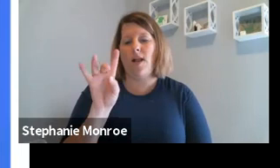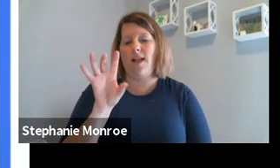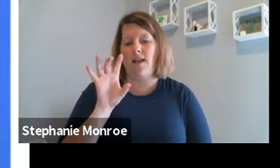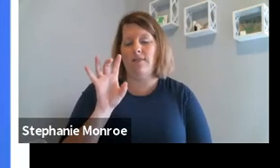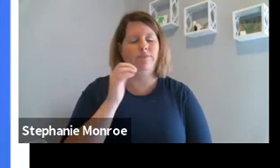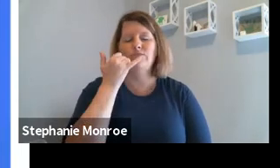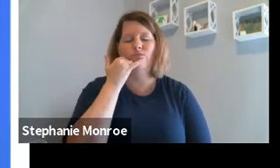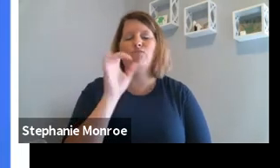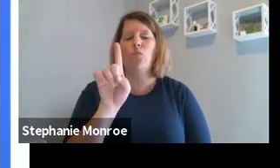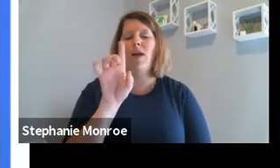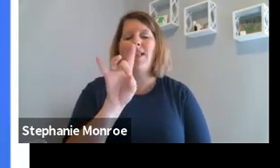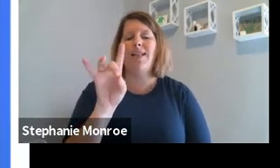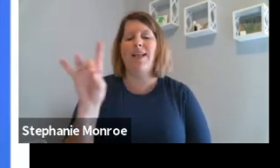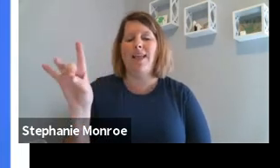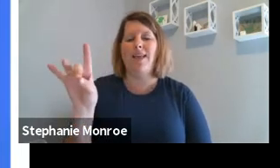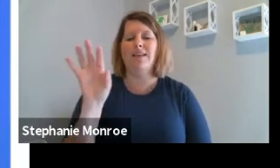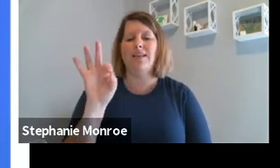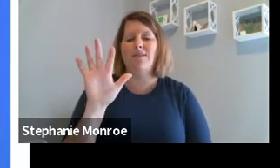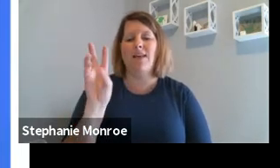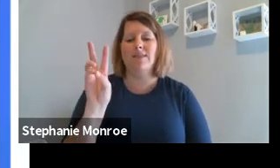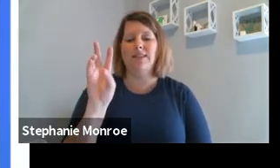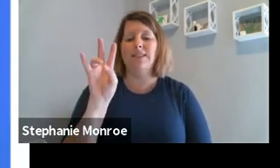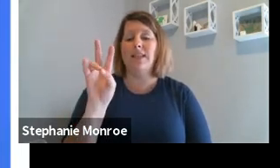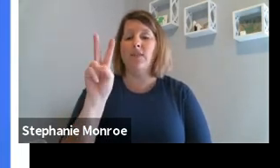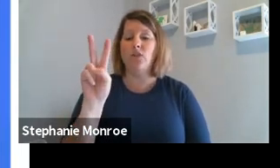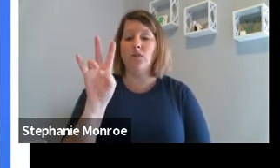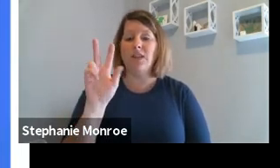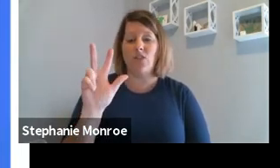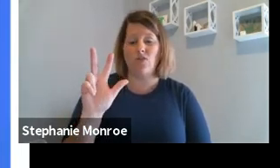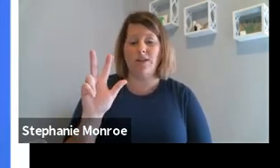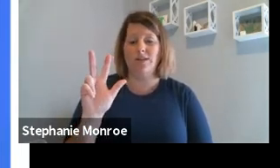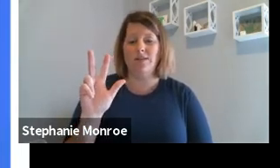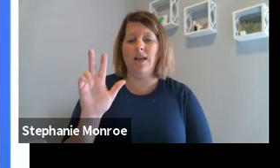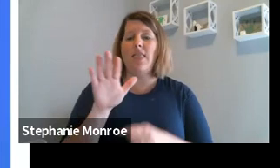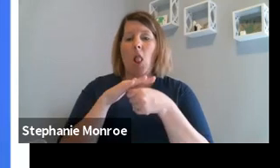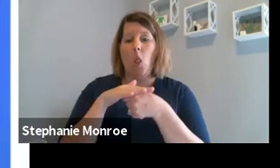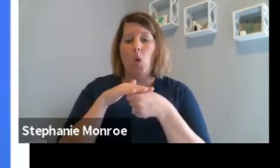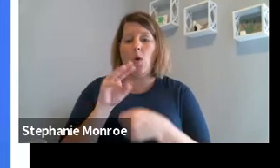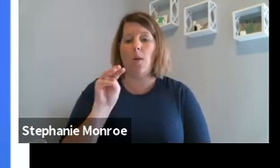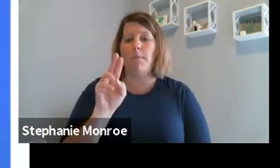one, eight, eight, eight, nine, five, six, seven, two, seven, three. At the local level, you can call MUJER,